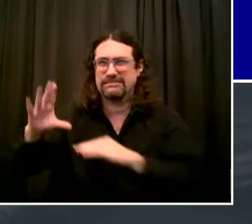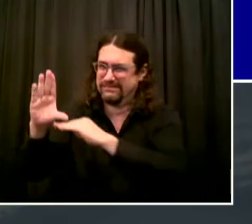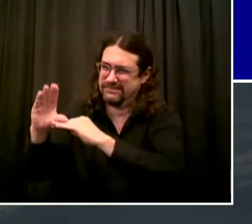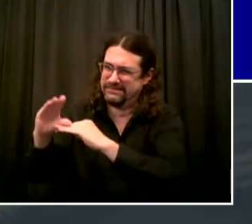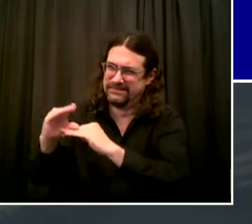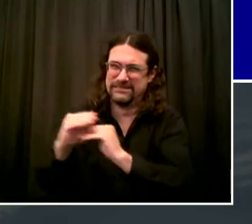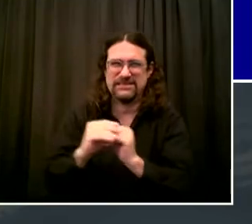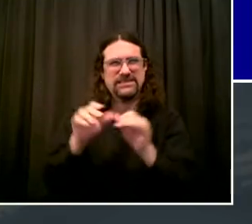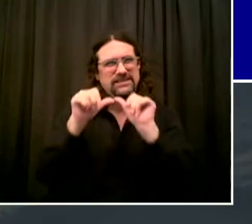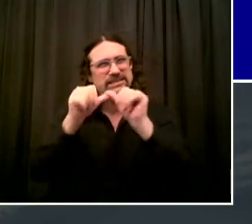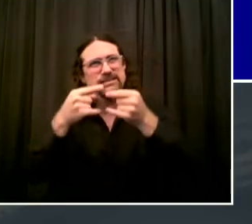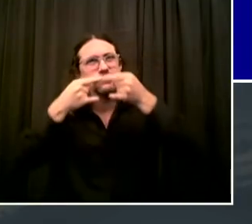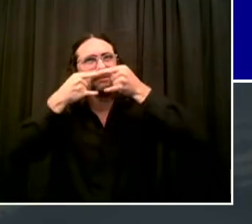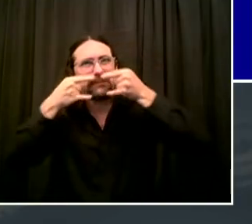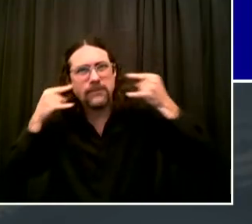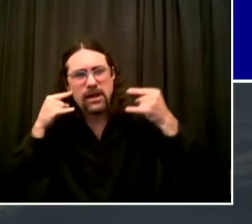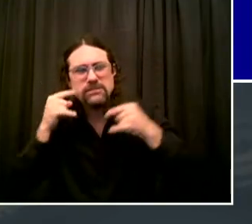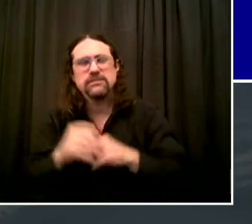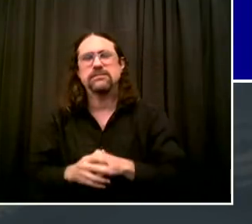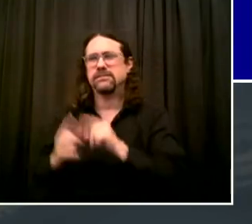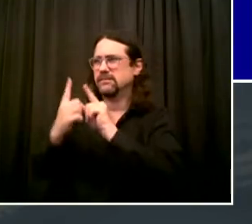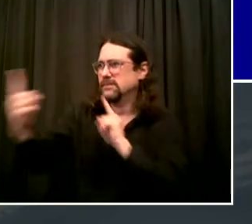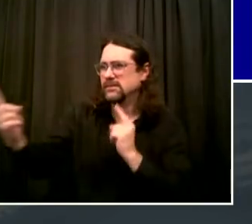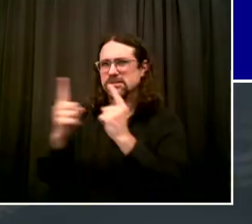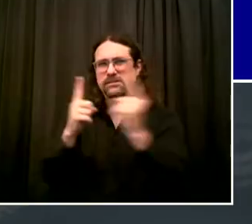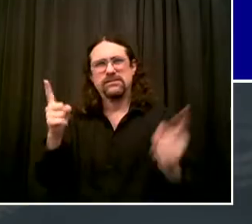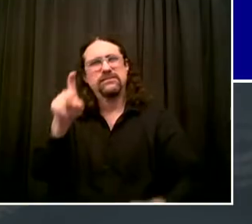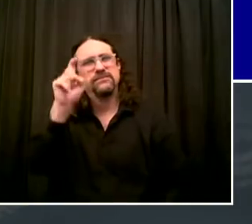SPEAKING OF YOUNG PEOPLE, THEY HAVE BEEN THROUGH A LOT